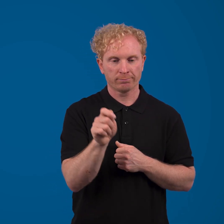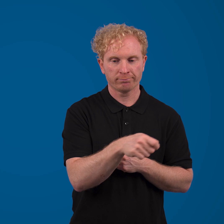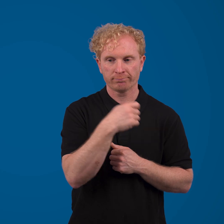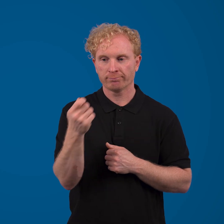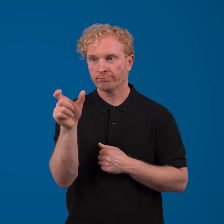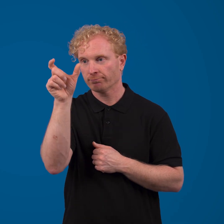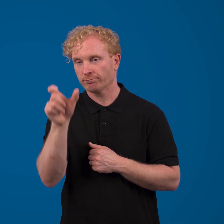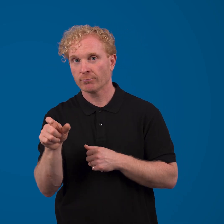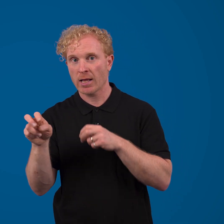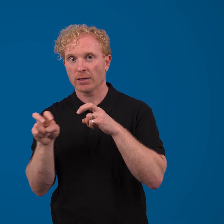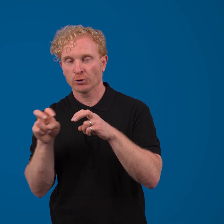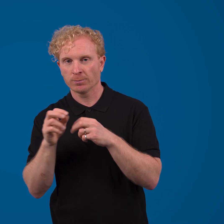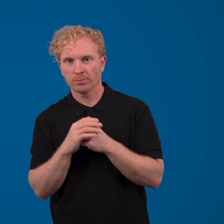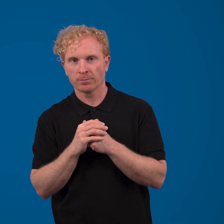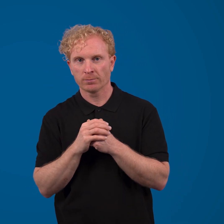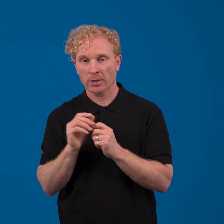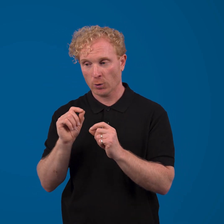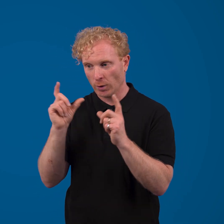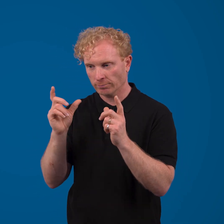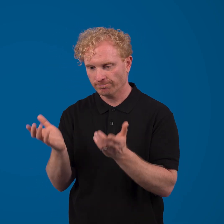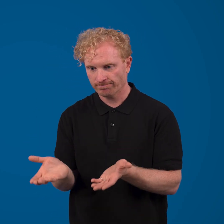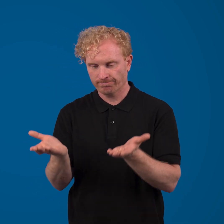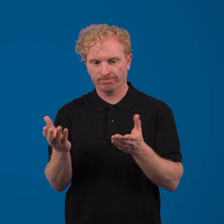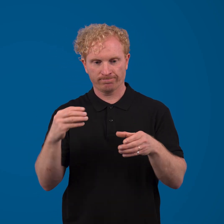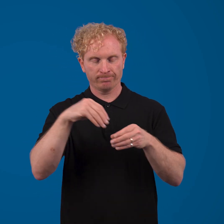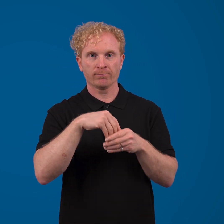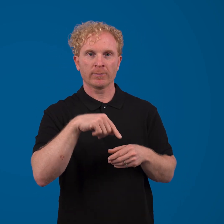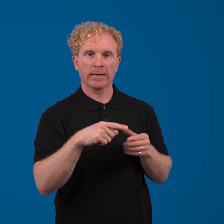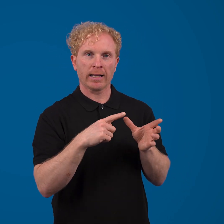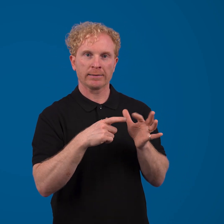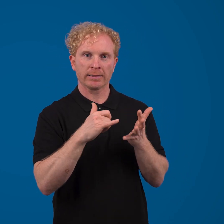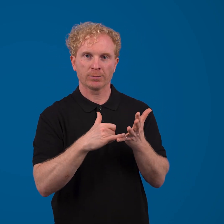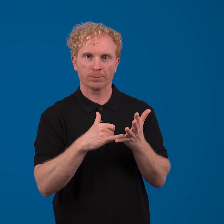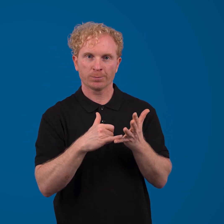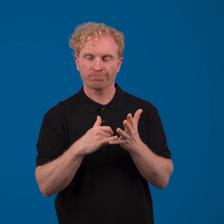Actions: Lift awareness of ADS